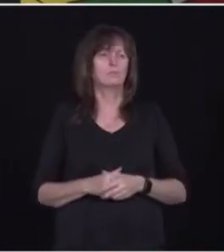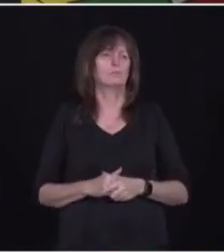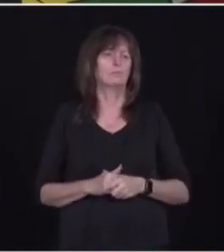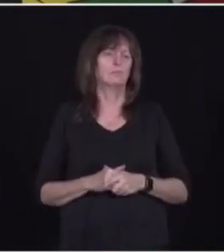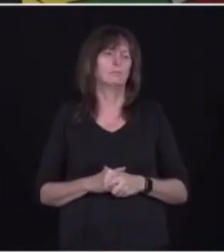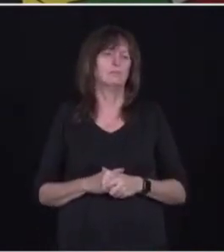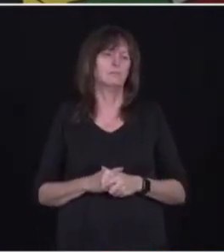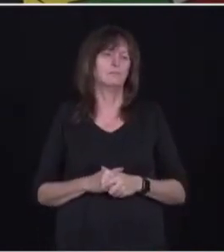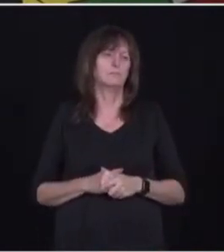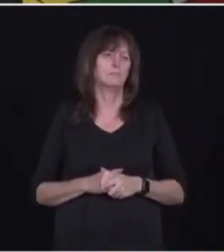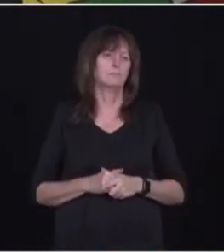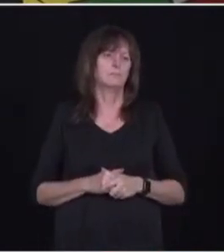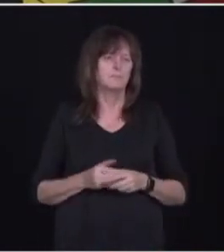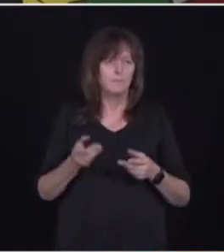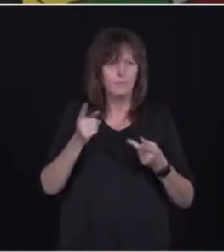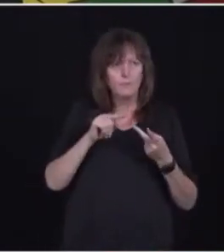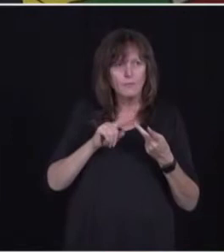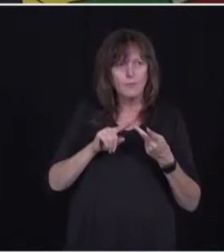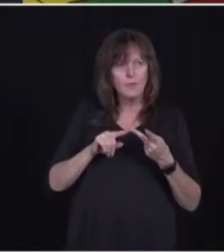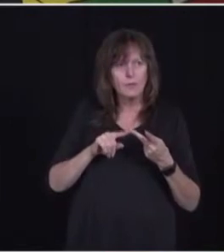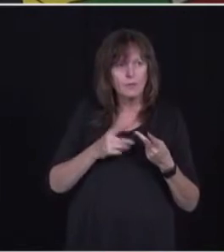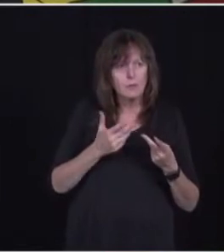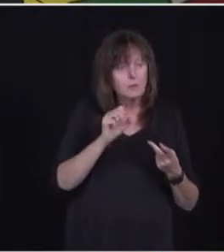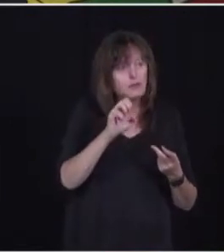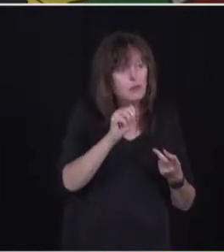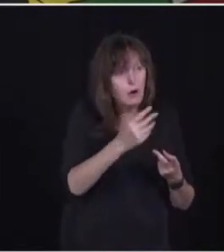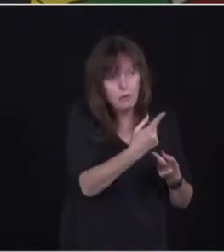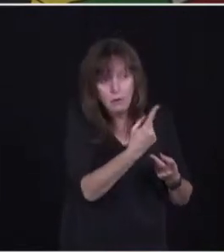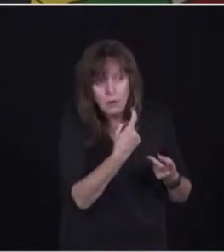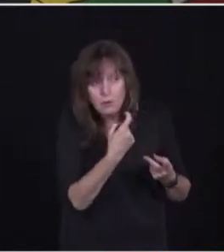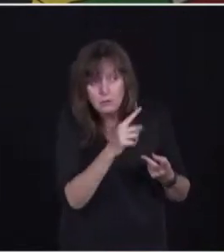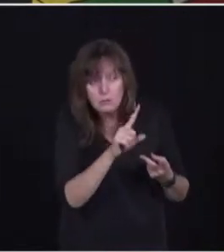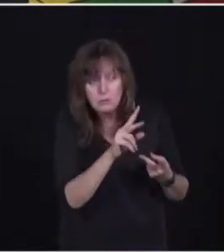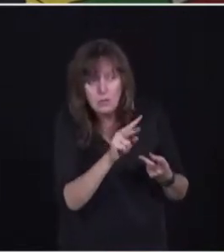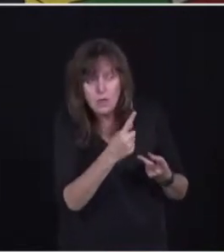auditor General for a great report. Follow-up. Sean?